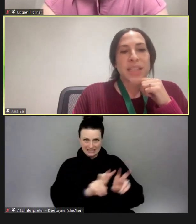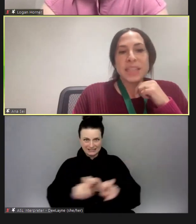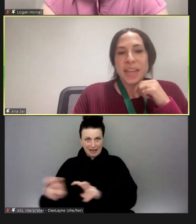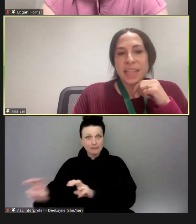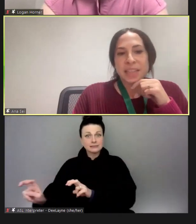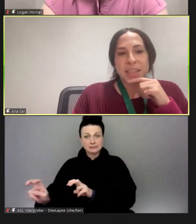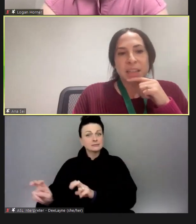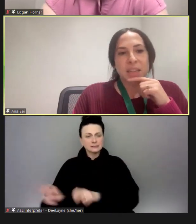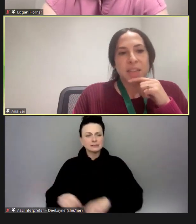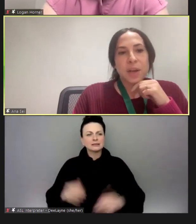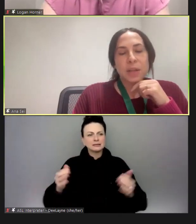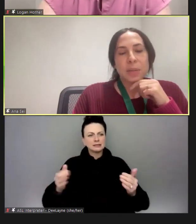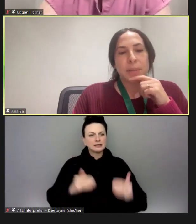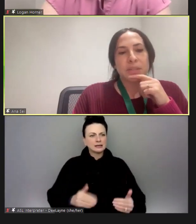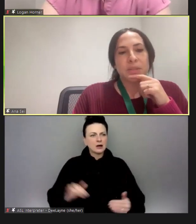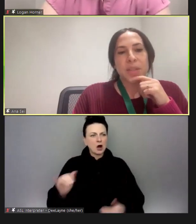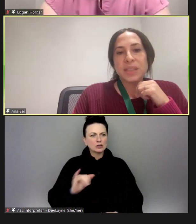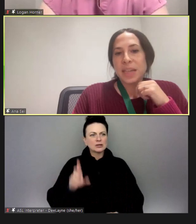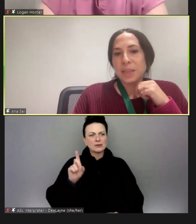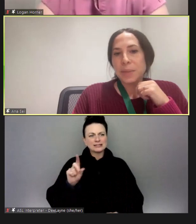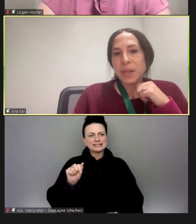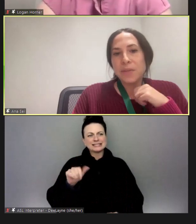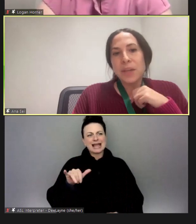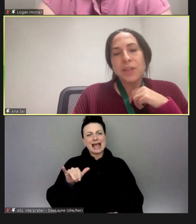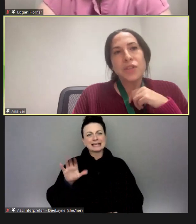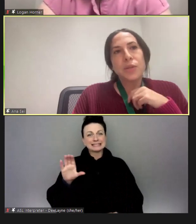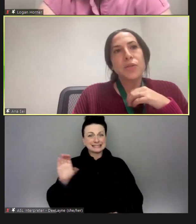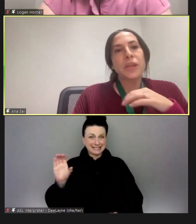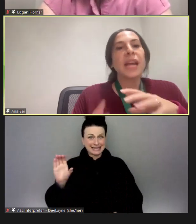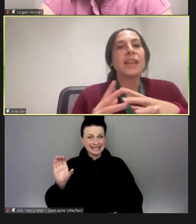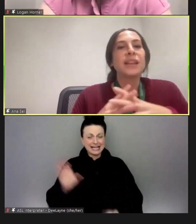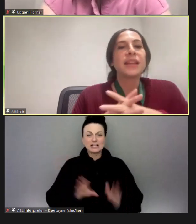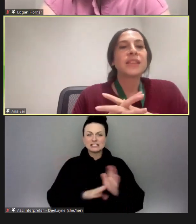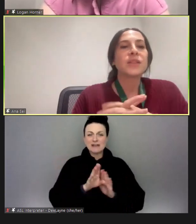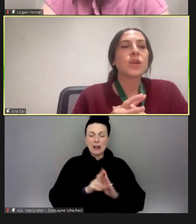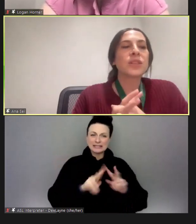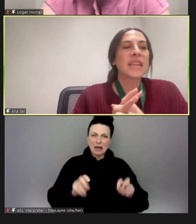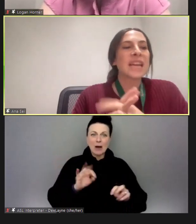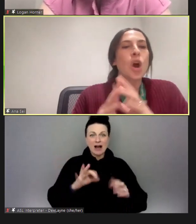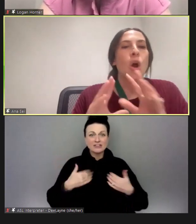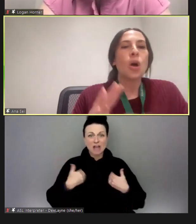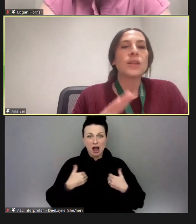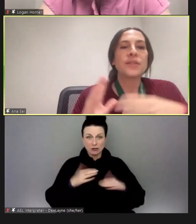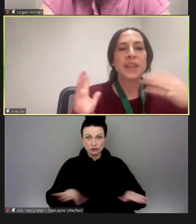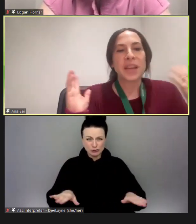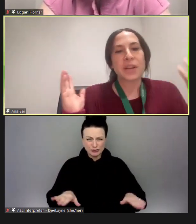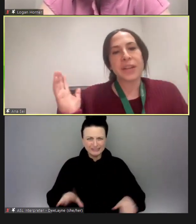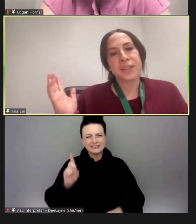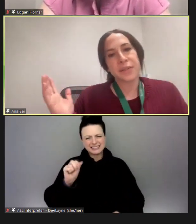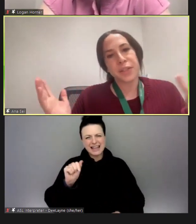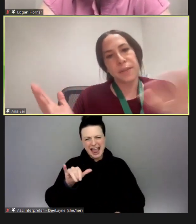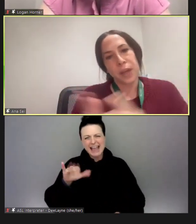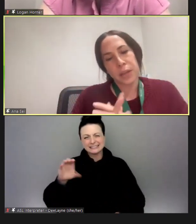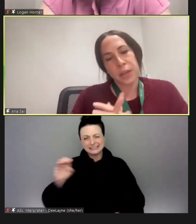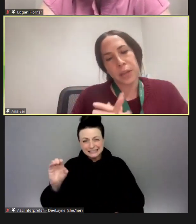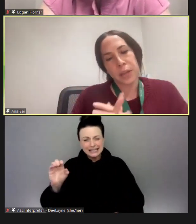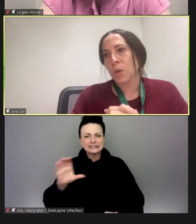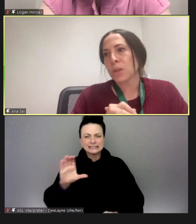daisy the developmental assessment of young children and this looks at all of